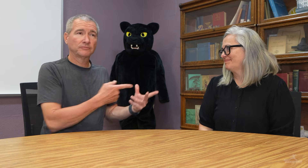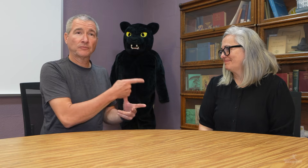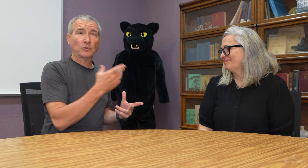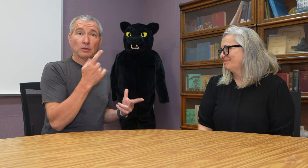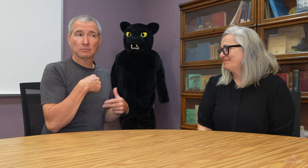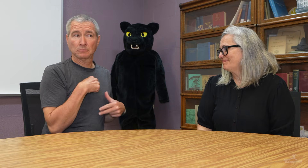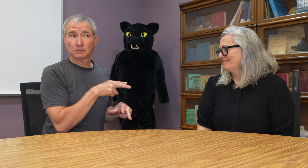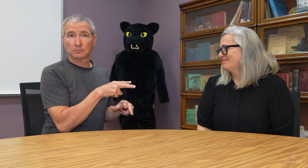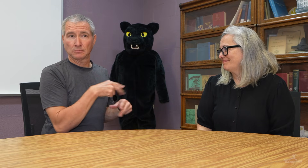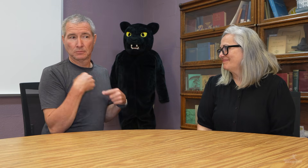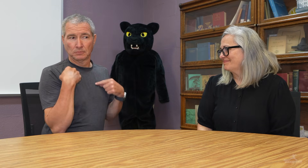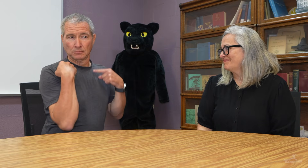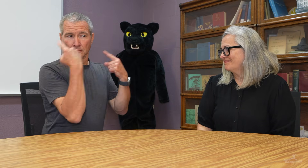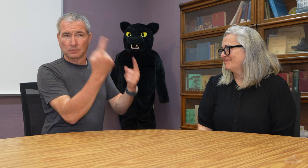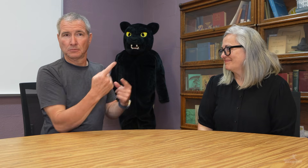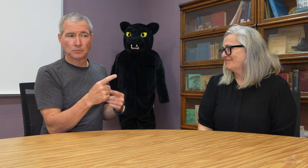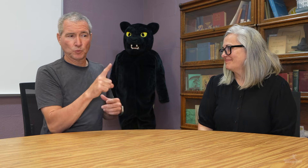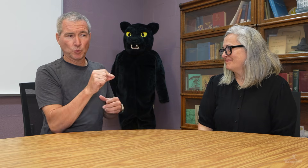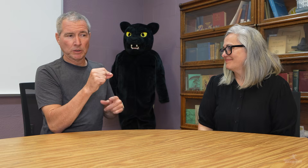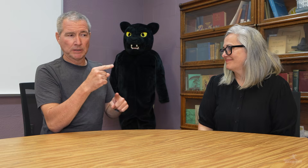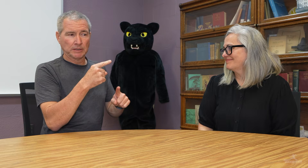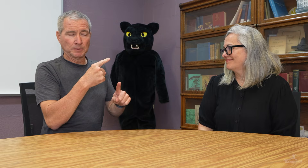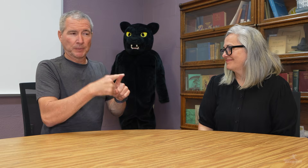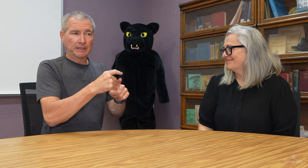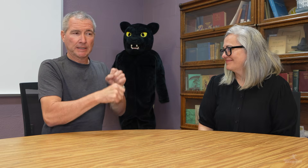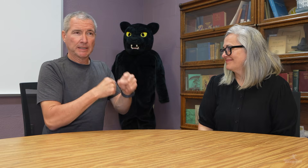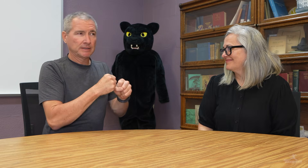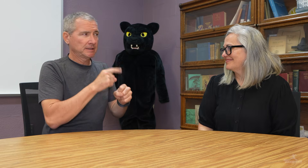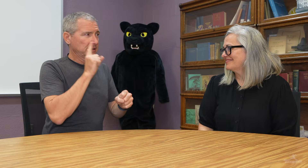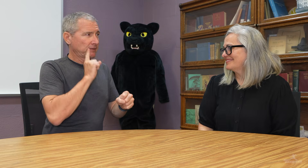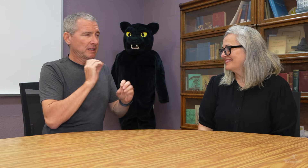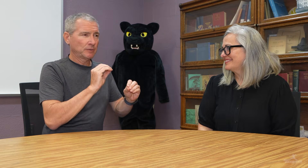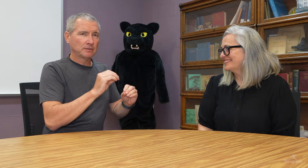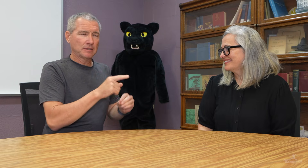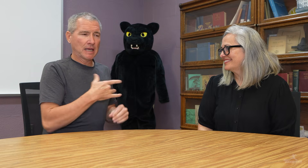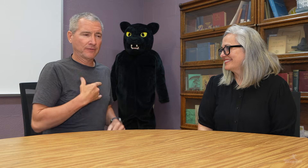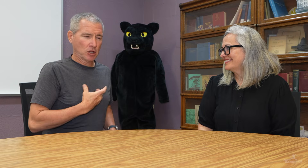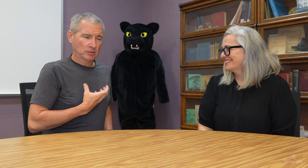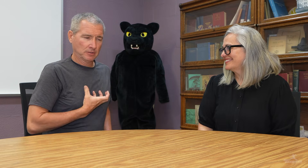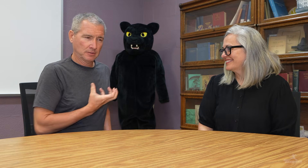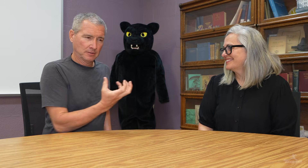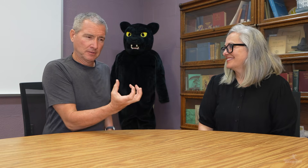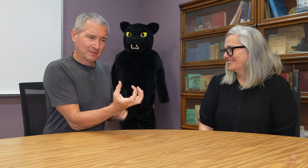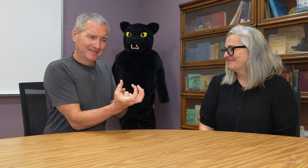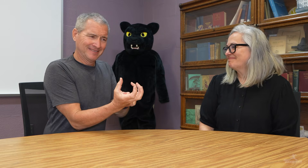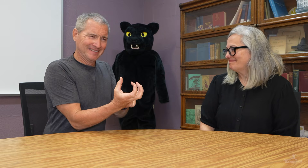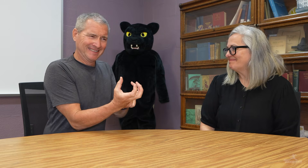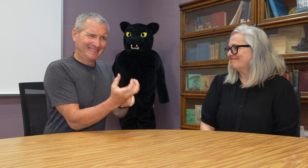You’ve been working in deaf education for over 20 years, pouring your heart into it.